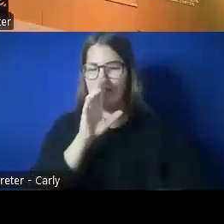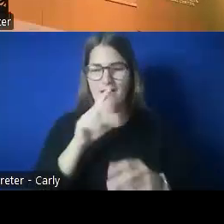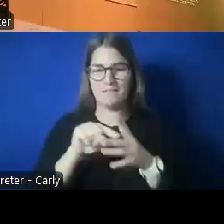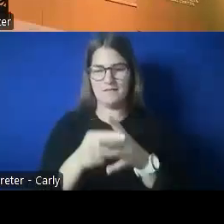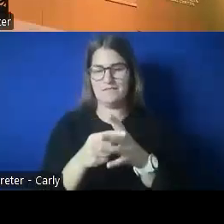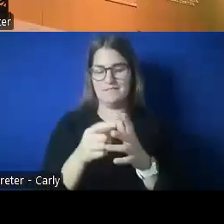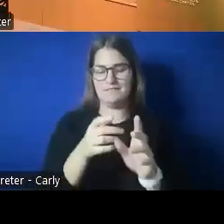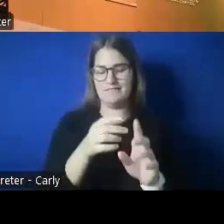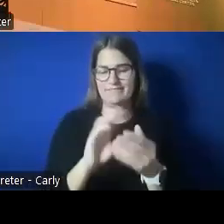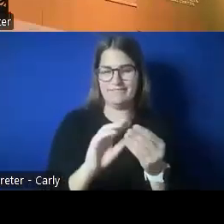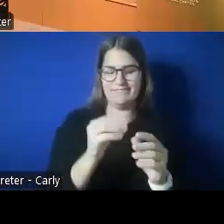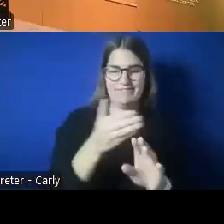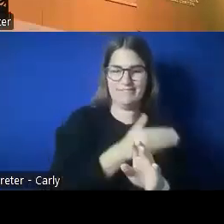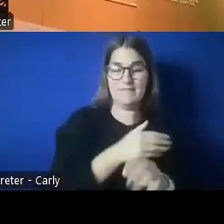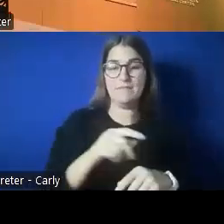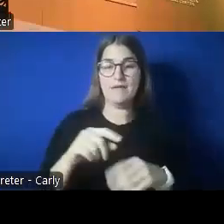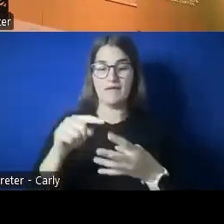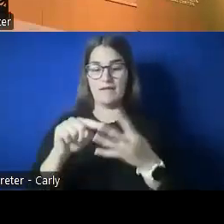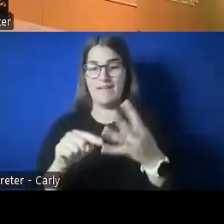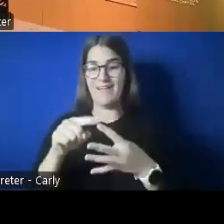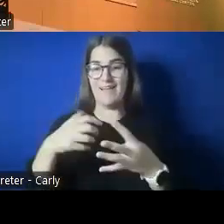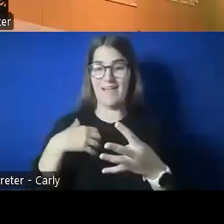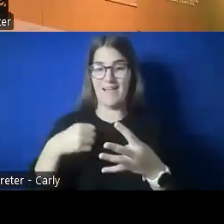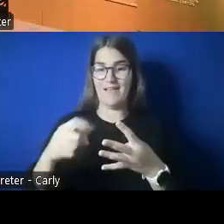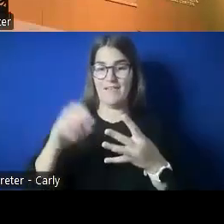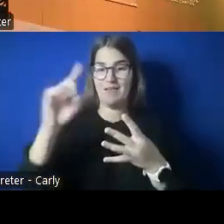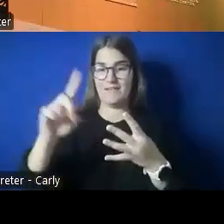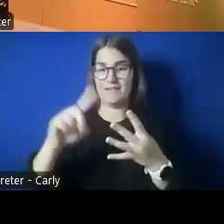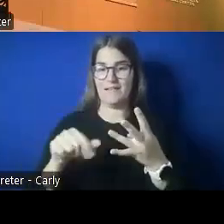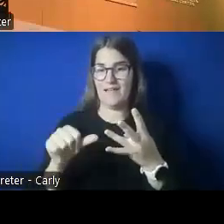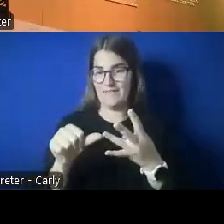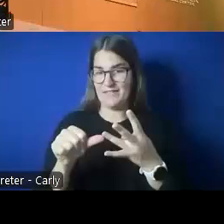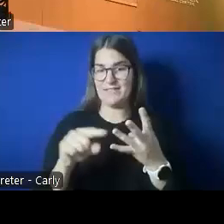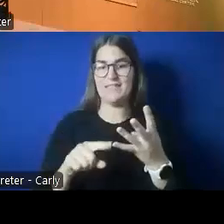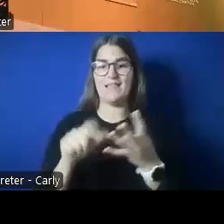for um health education advocacy and legal so we're going to talk about all of those aspects